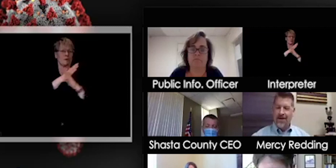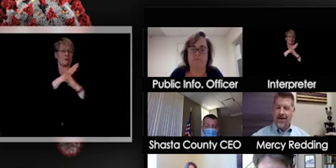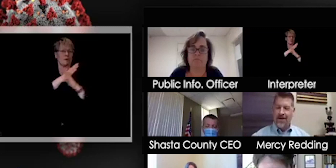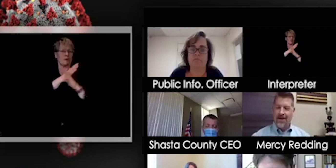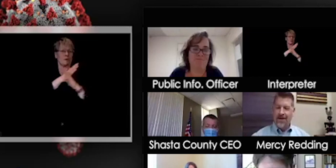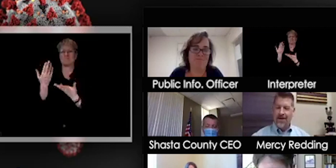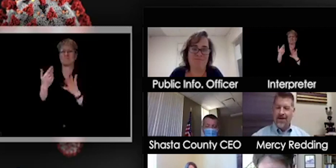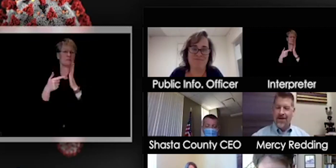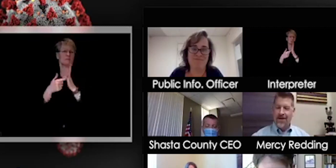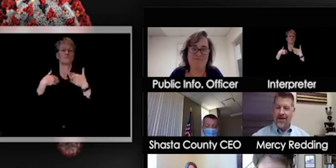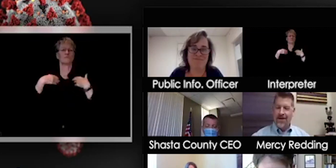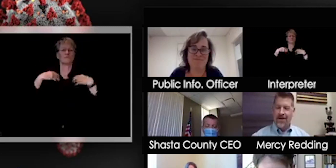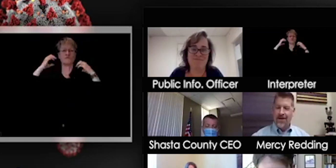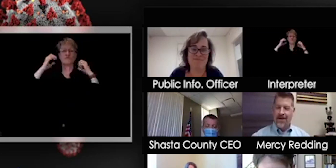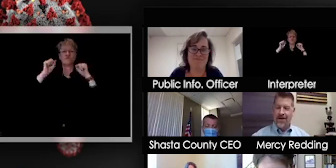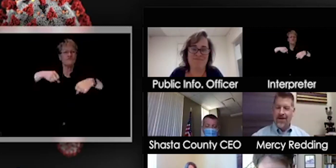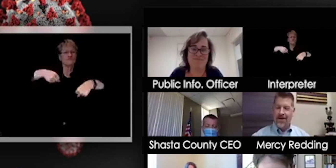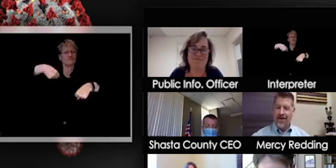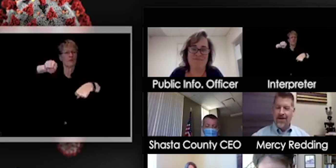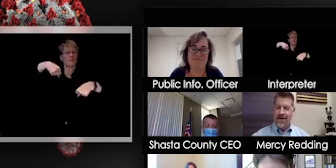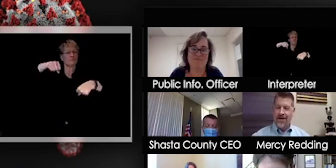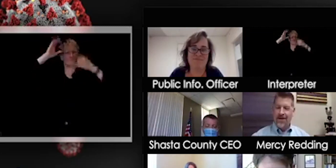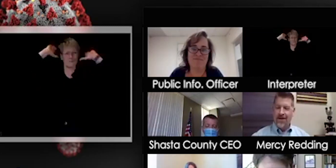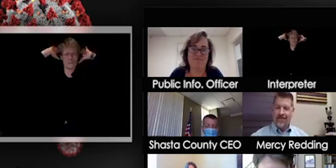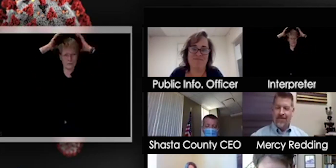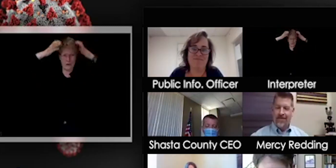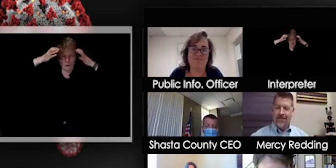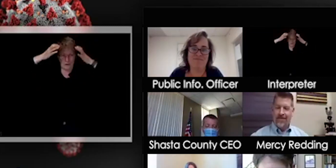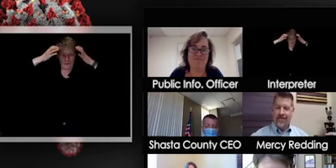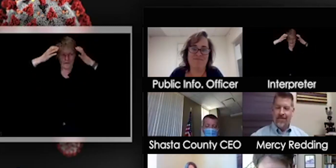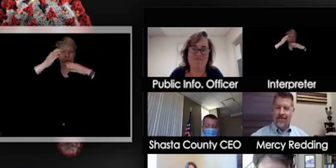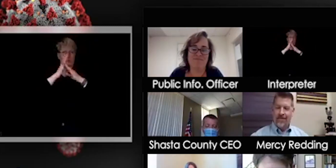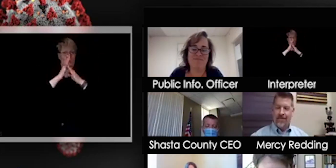it is protecting you. It's not necessarily helping anybody else. Staying home when you're